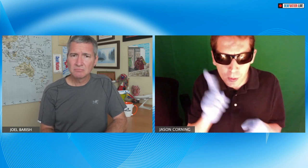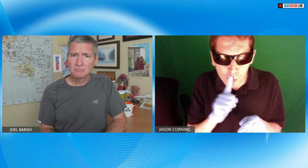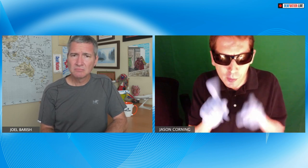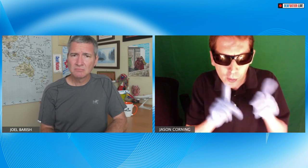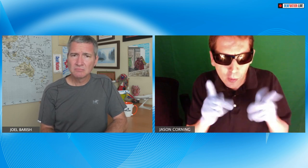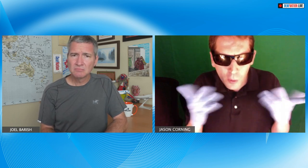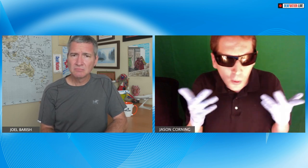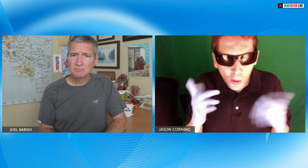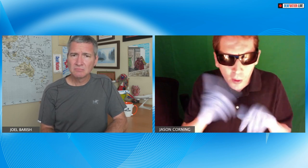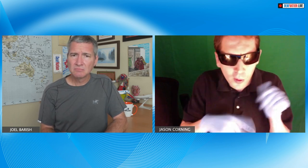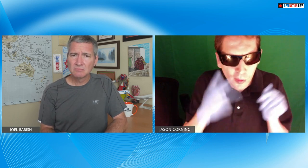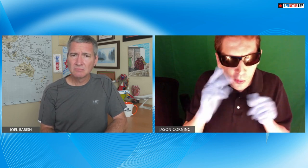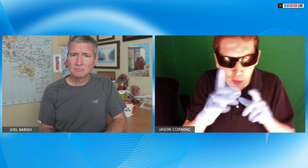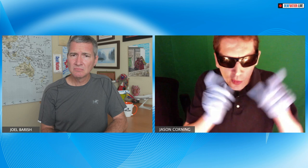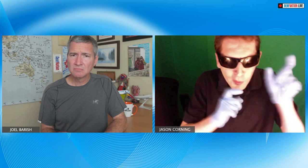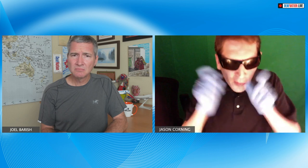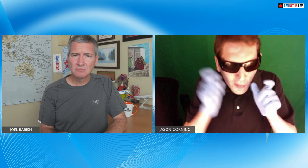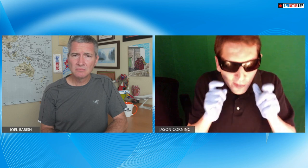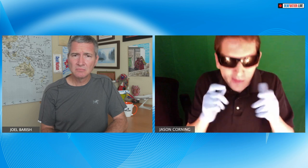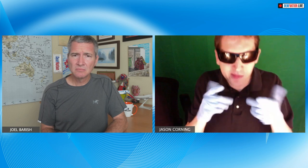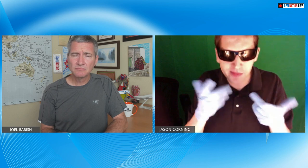however deaf people can’t see facial expression,